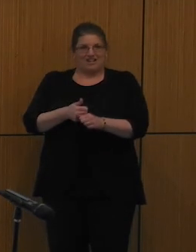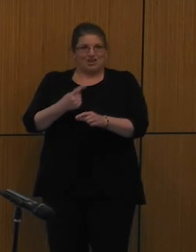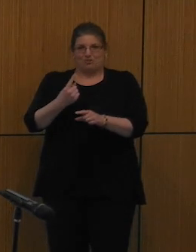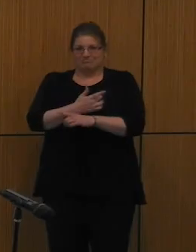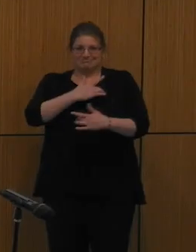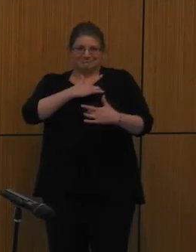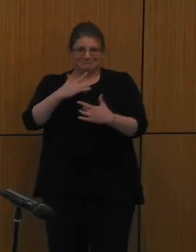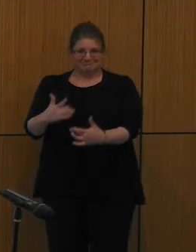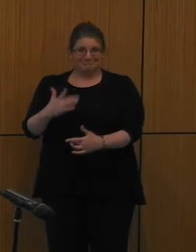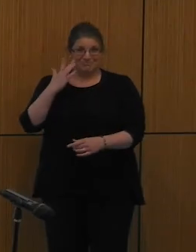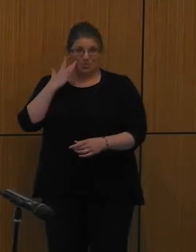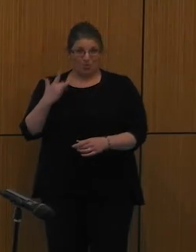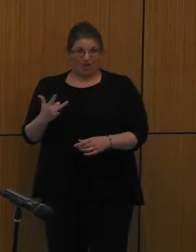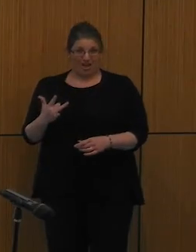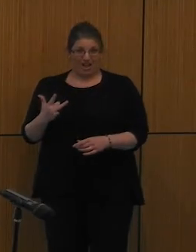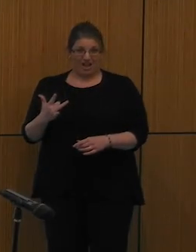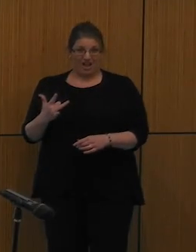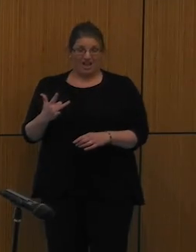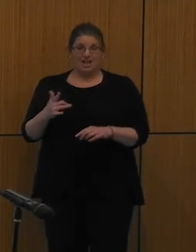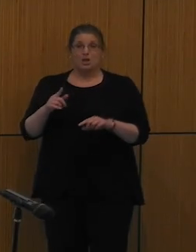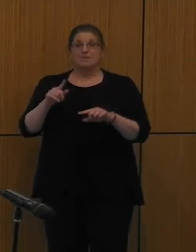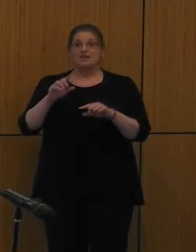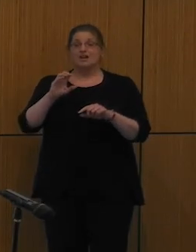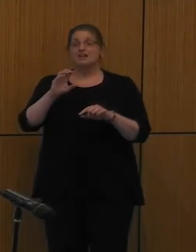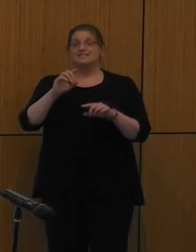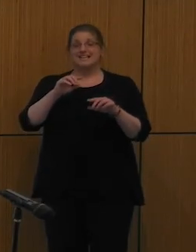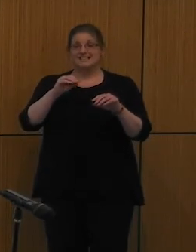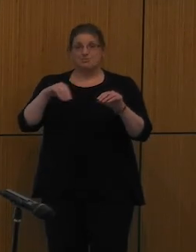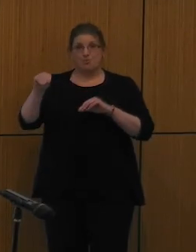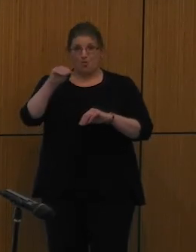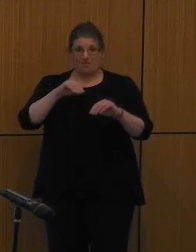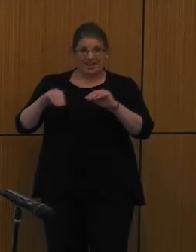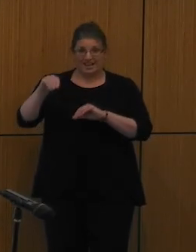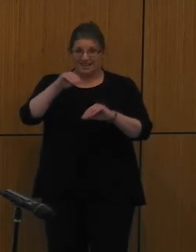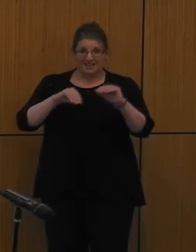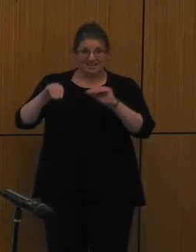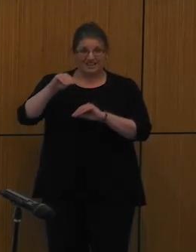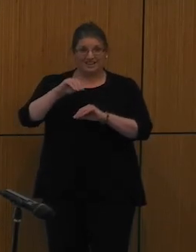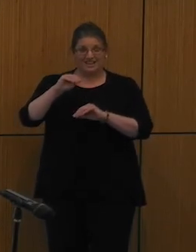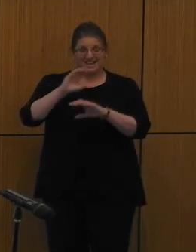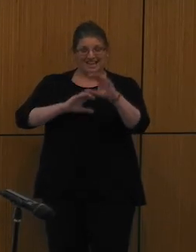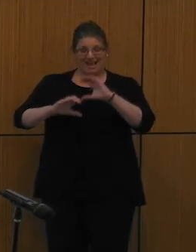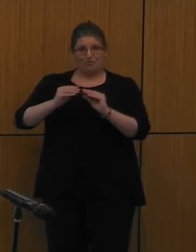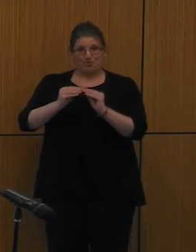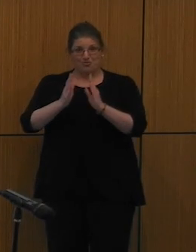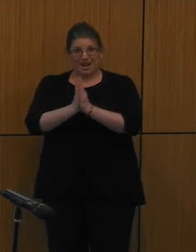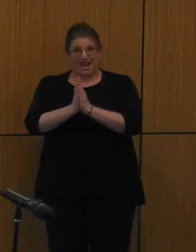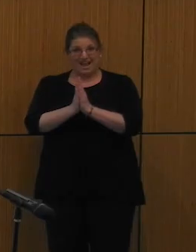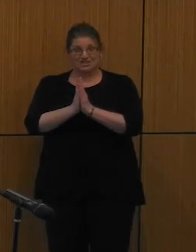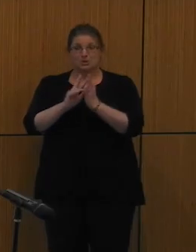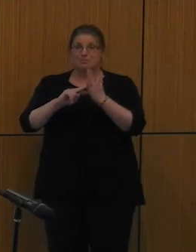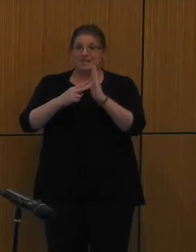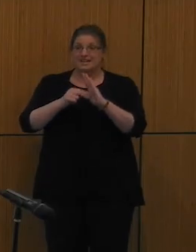Because it is an oscillating chemical reaction, and an oscillating chemical reaction is one that doesn't just go to completion.